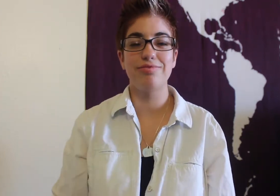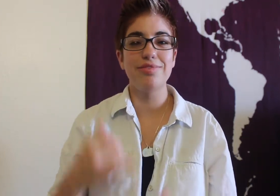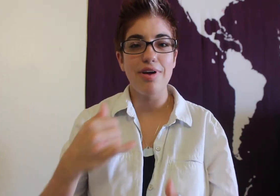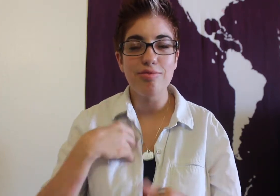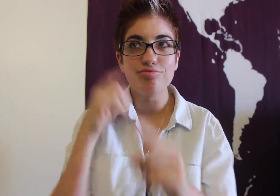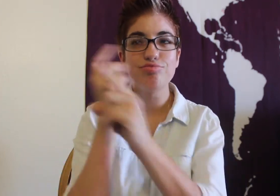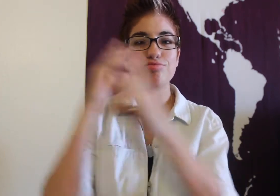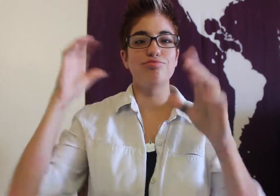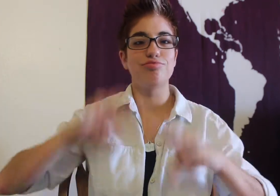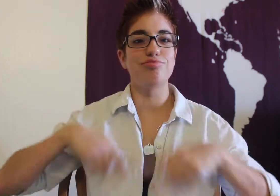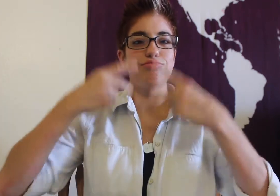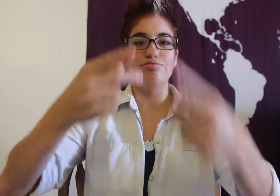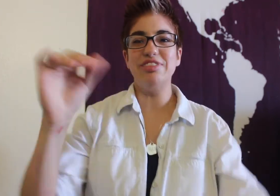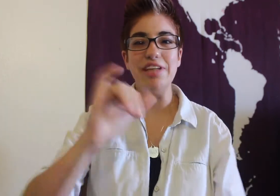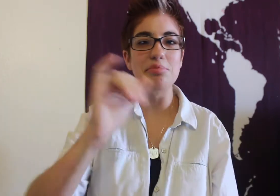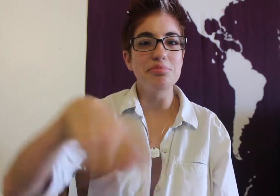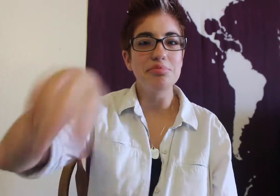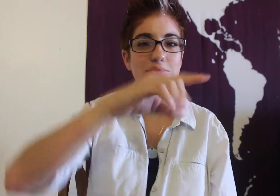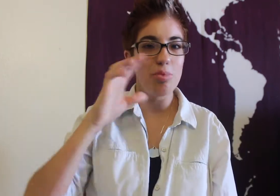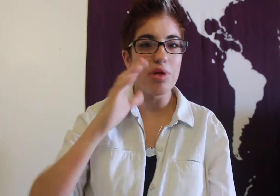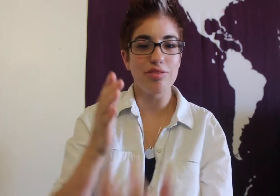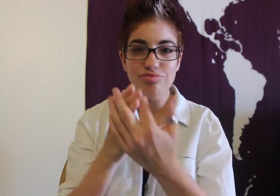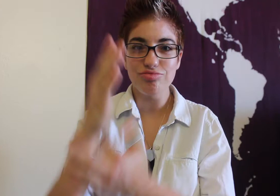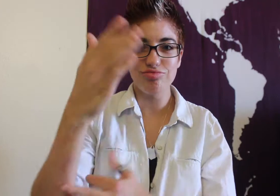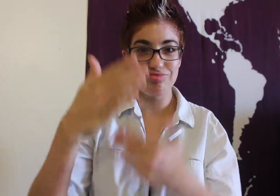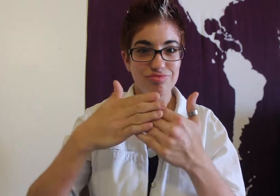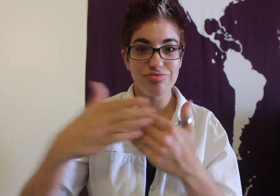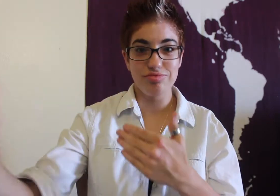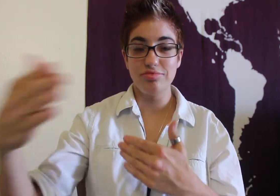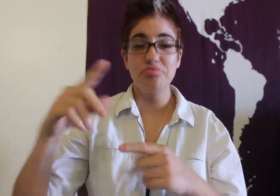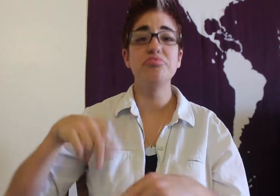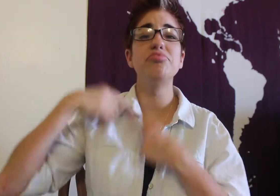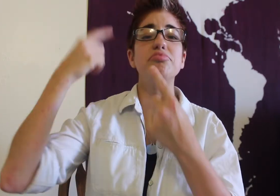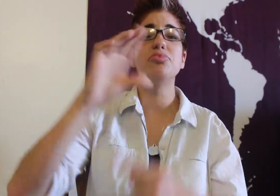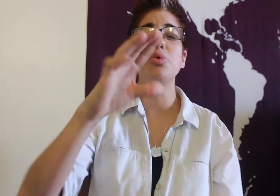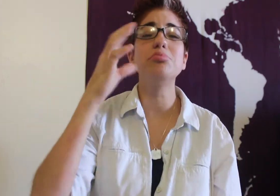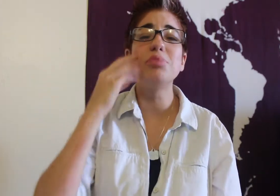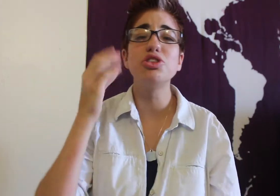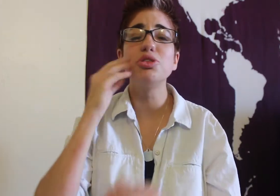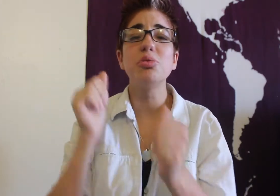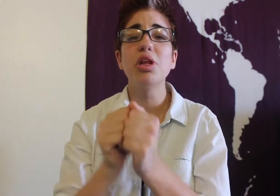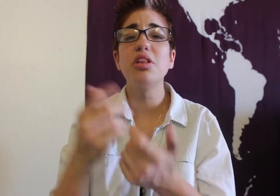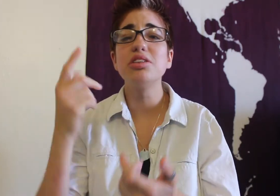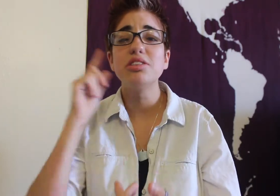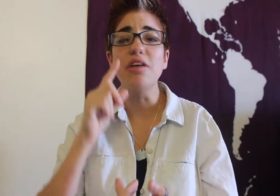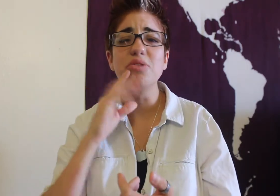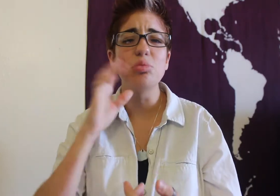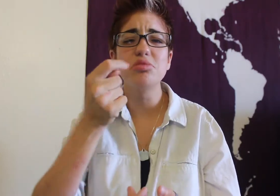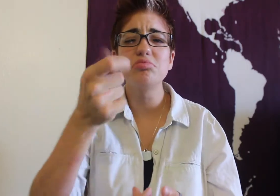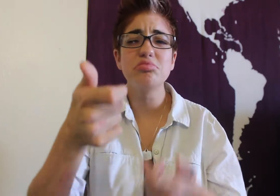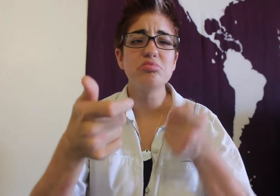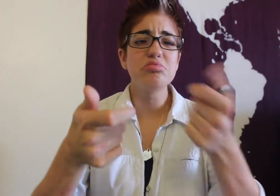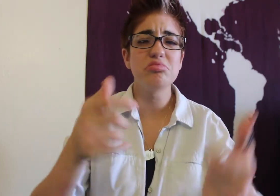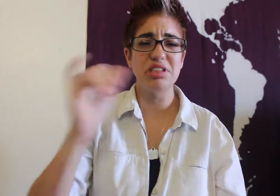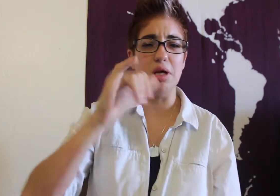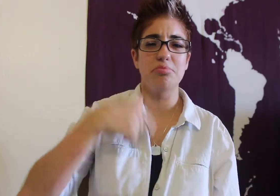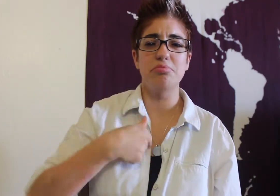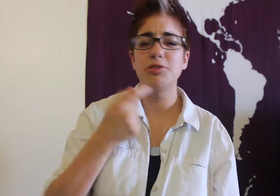Now, you are in the same shoes as I was in, only on the different side of the table. In the next quarter or so, you will be navigating a similar journey with Deaf culture and ASL. I am sure that your experience with Deaf people thus far is minimal just like my